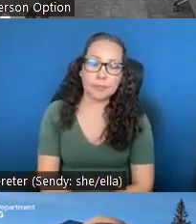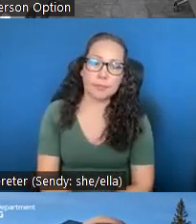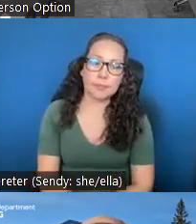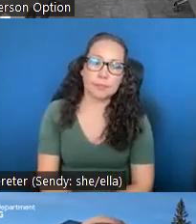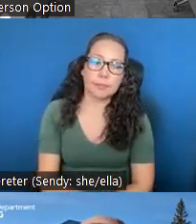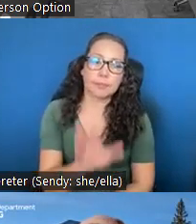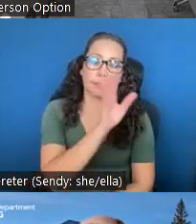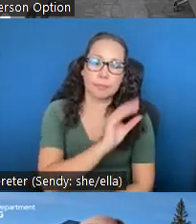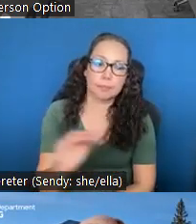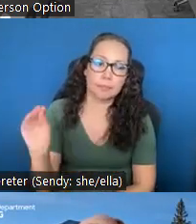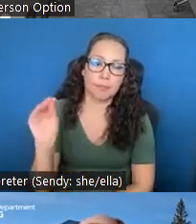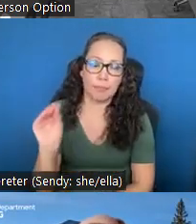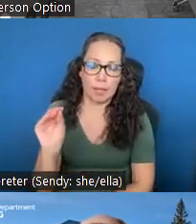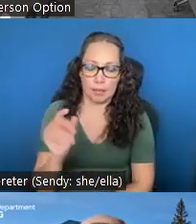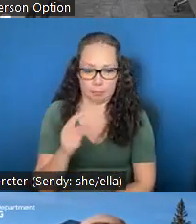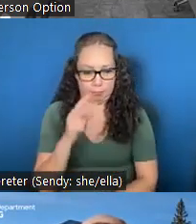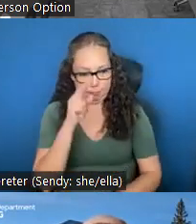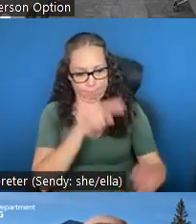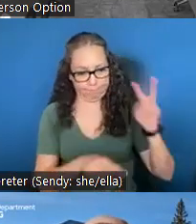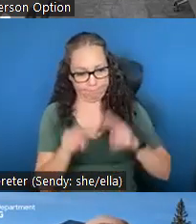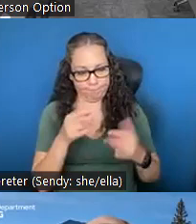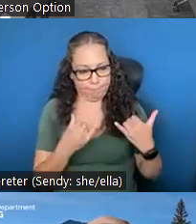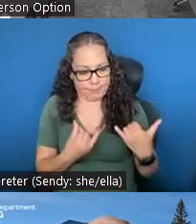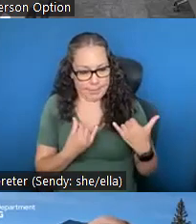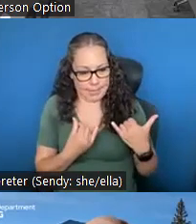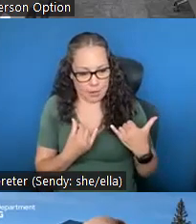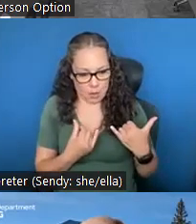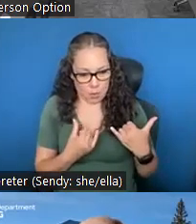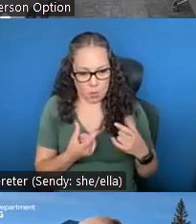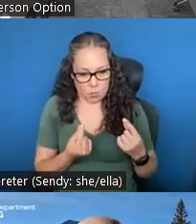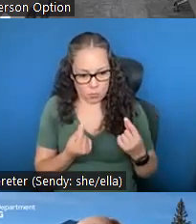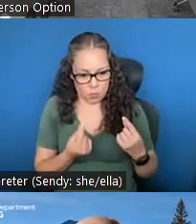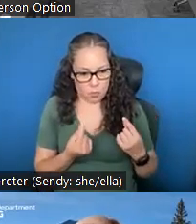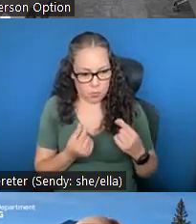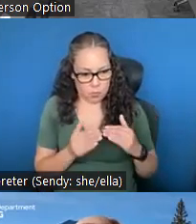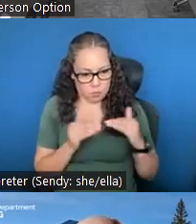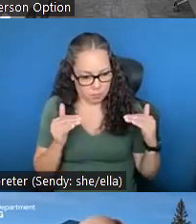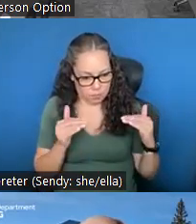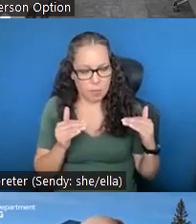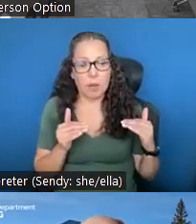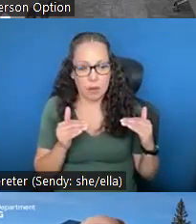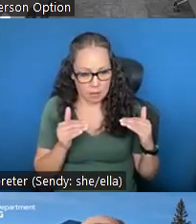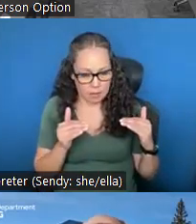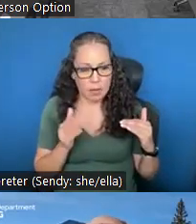the network and then envisioning an ideal future State we are approaching the phase of the work